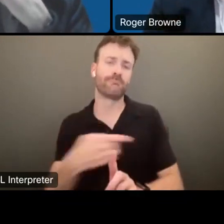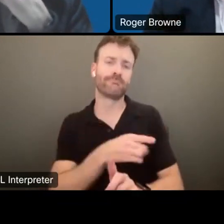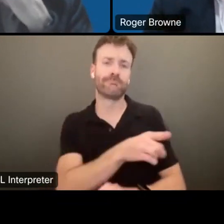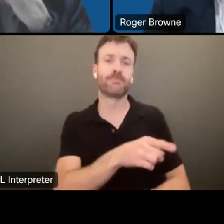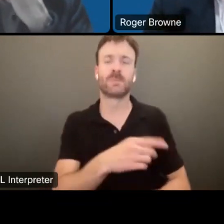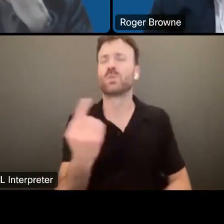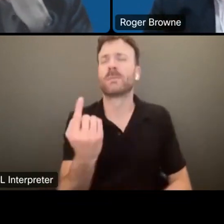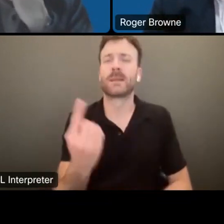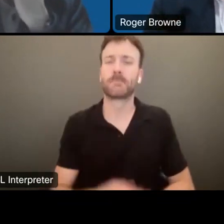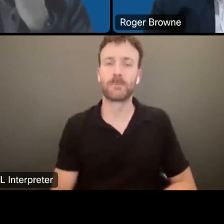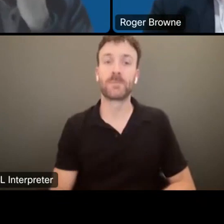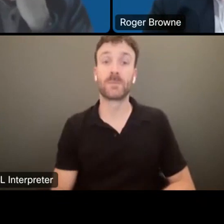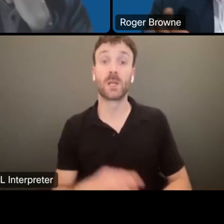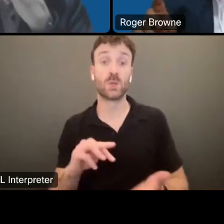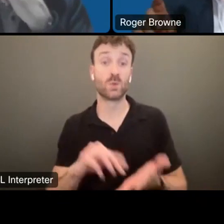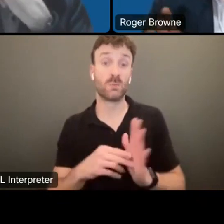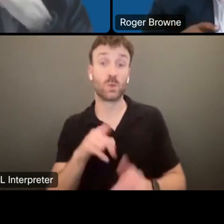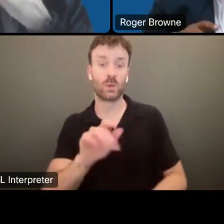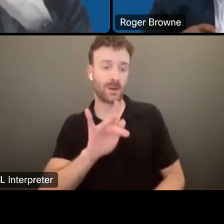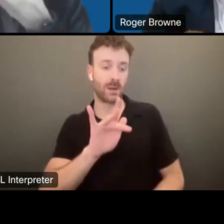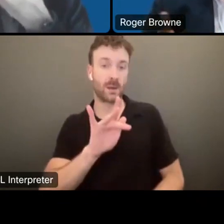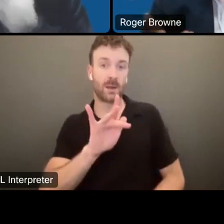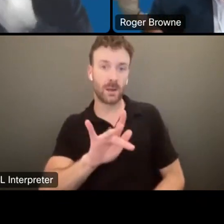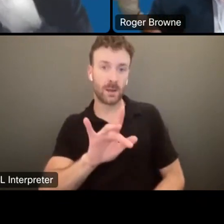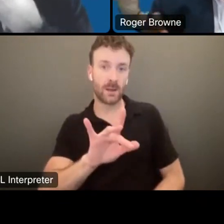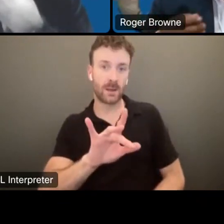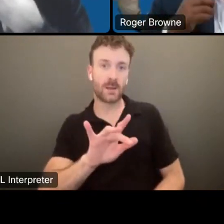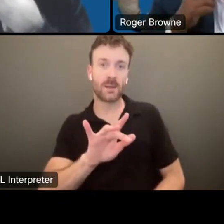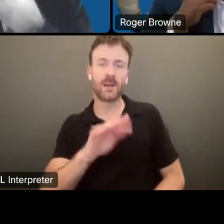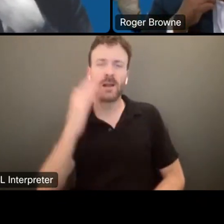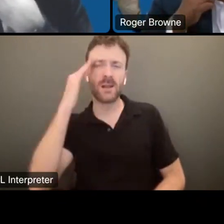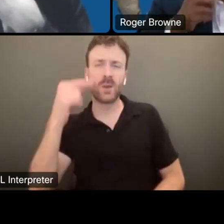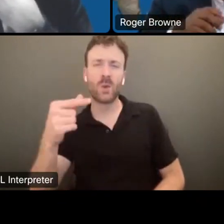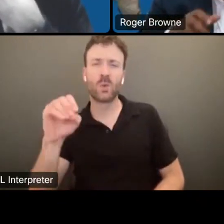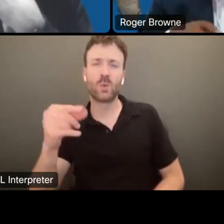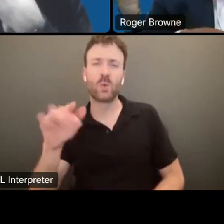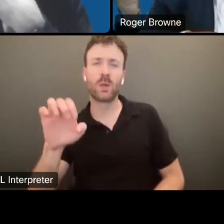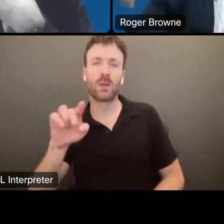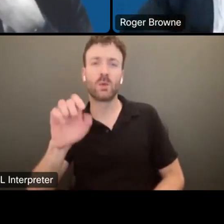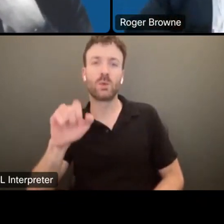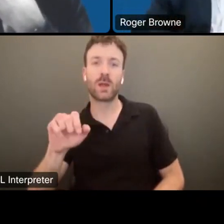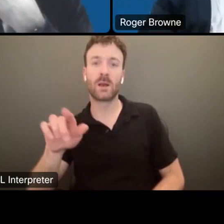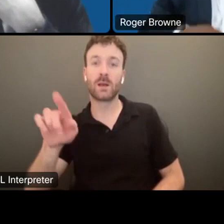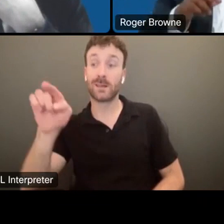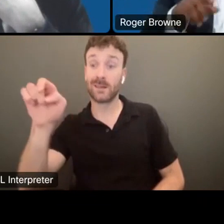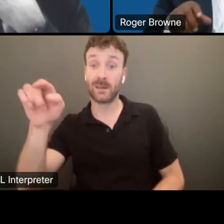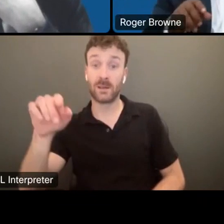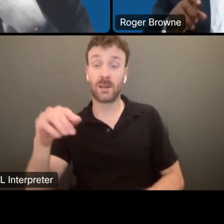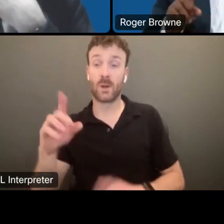of that nature, and you can literally click and drag sort of like you've seen how in Google you can origin destination and it gives you a route.